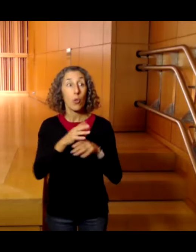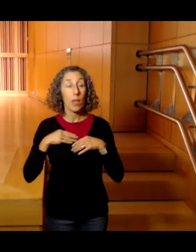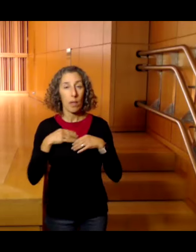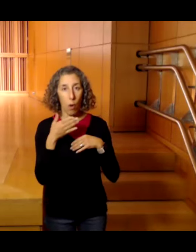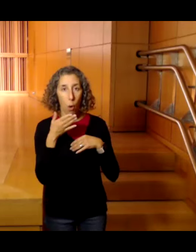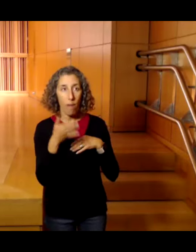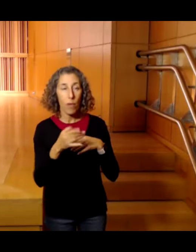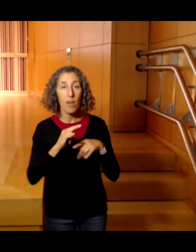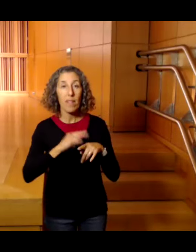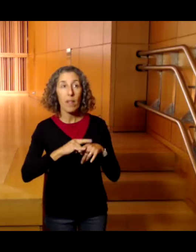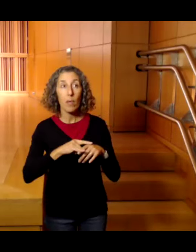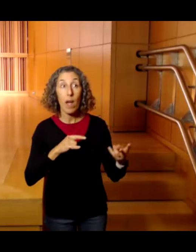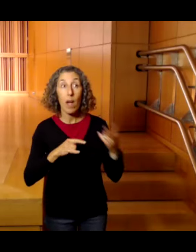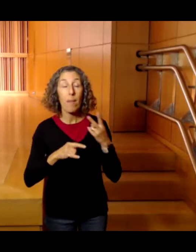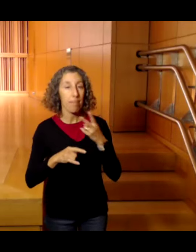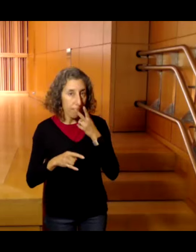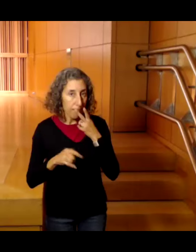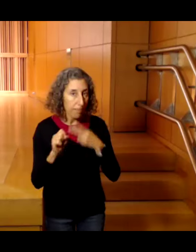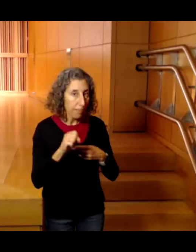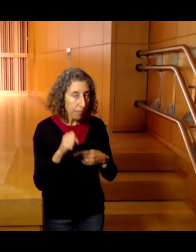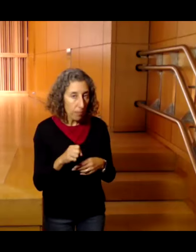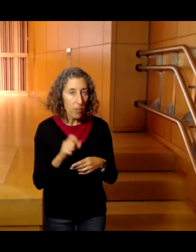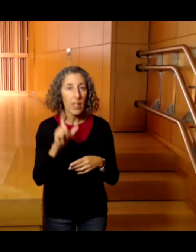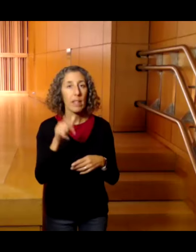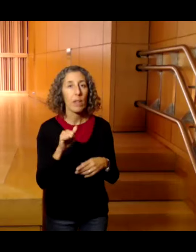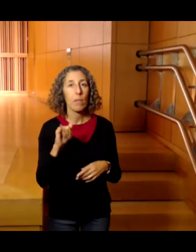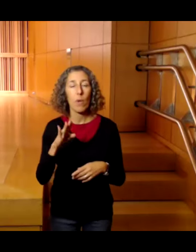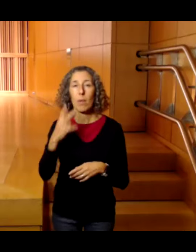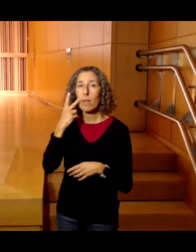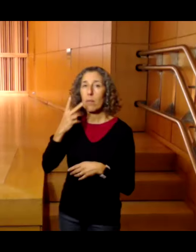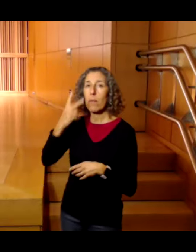And where James later remembered. His first sexual encounter.